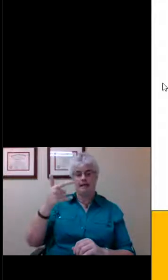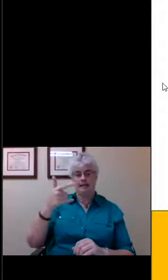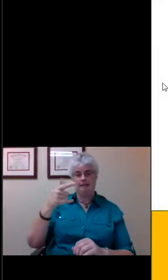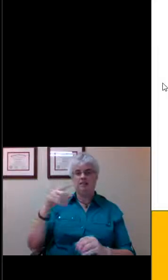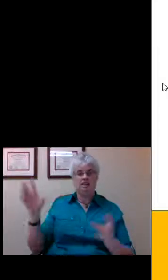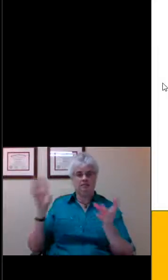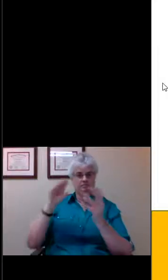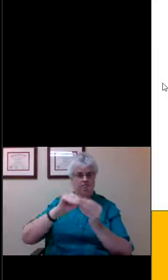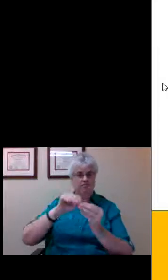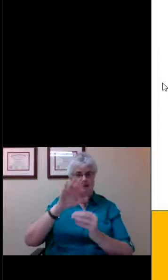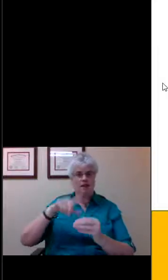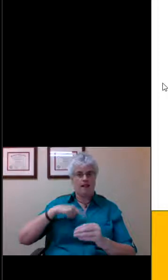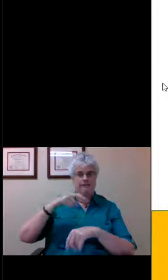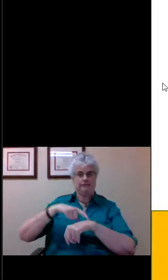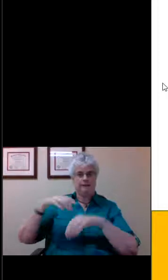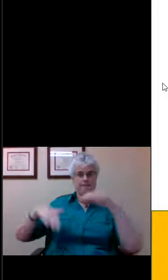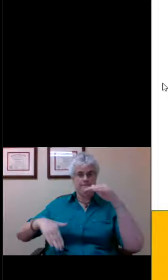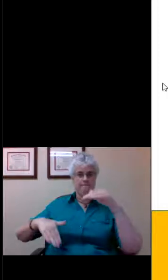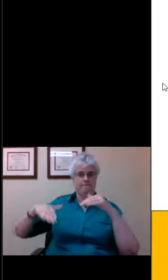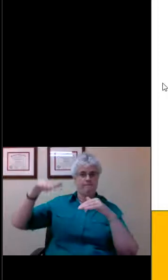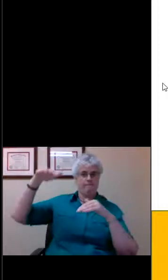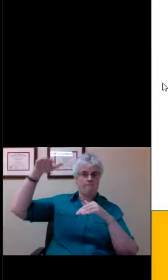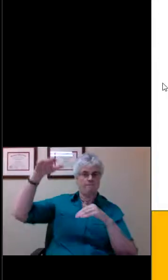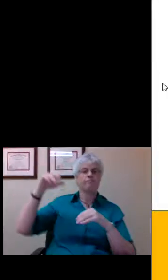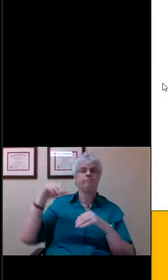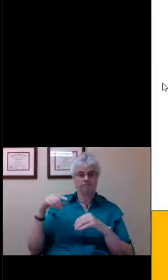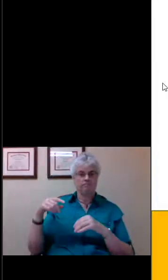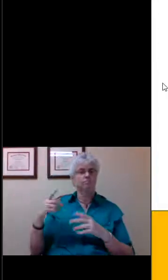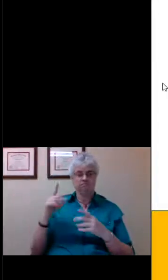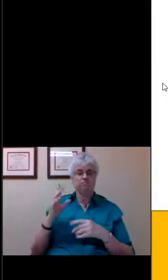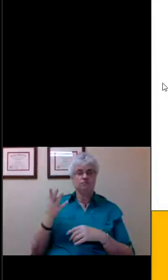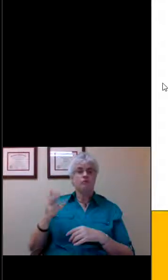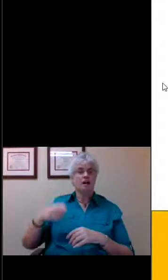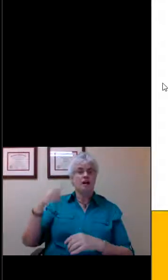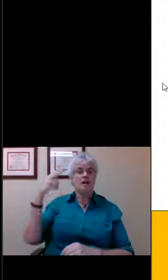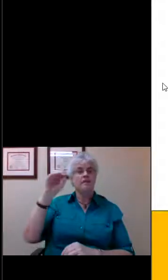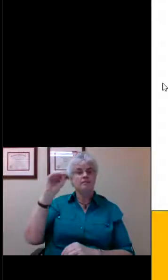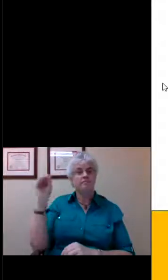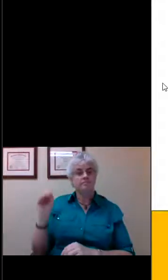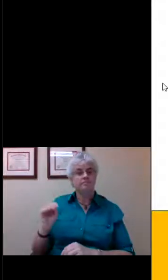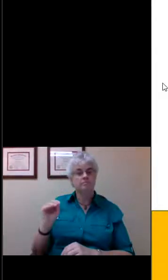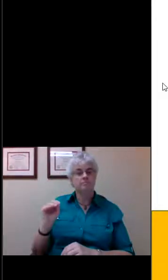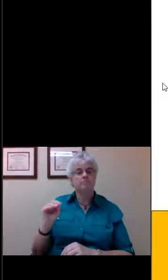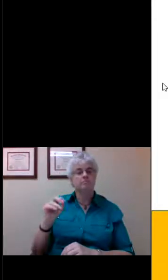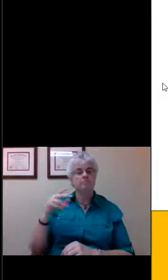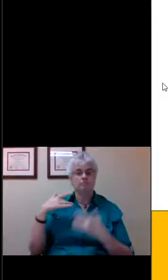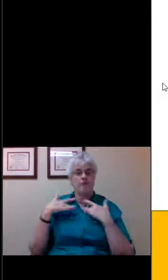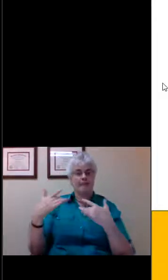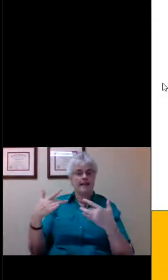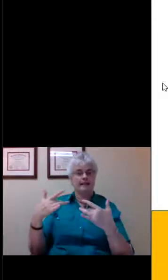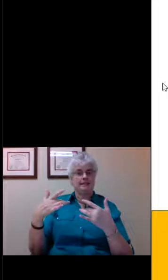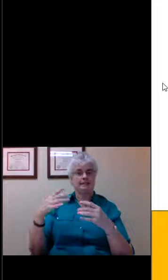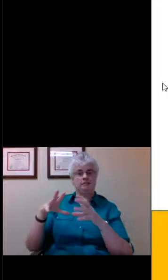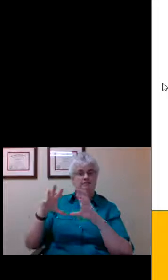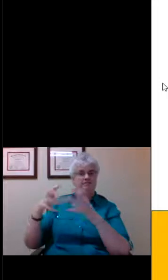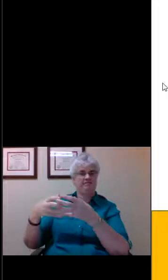and bullying in their lifetime. So yeah, that's a high percentage. That's a high